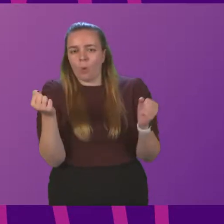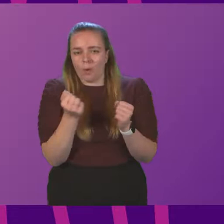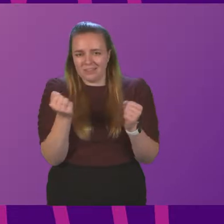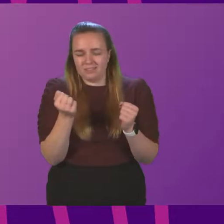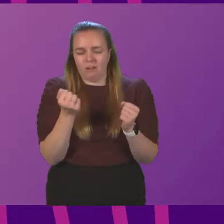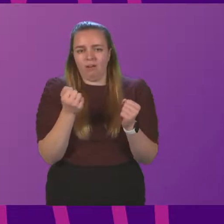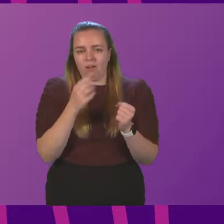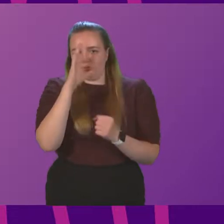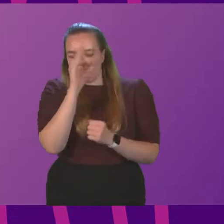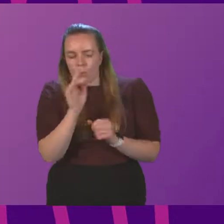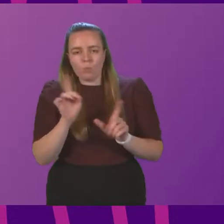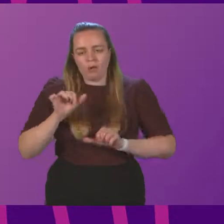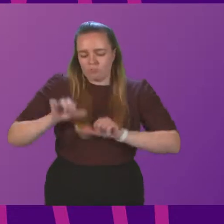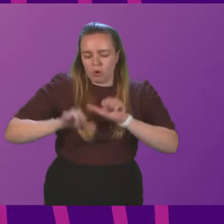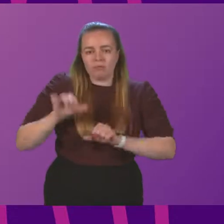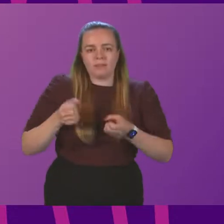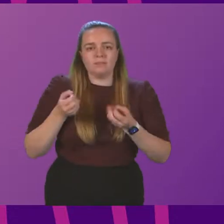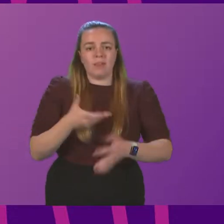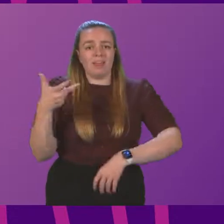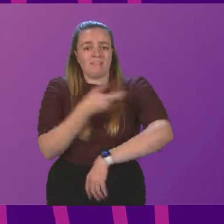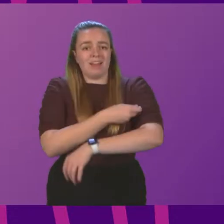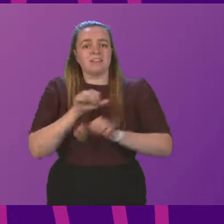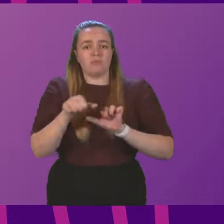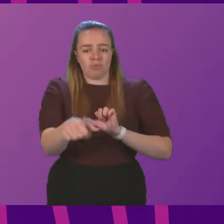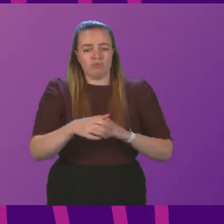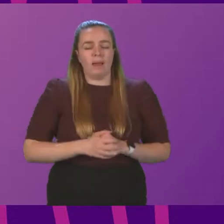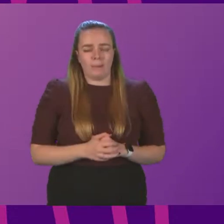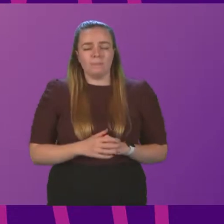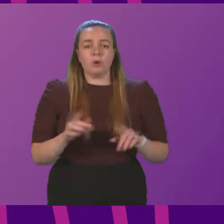the progress that we are making in delivering the vaccination programme and an update on the